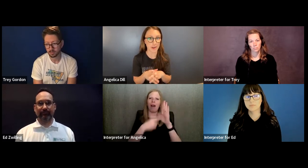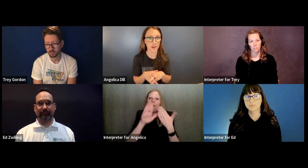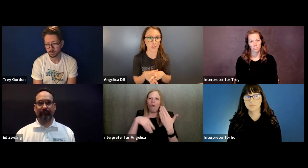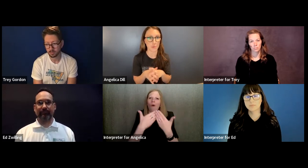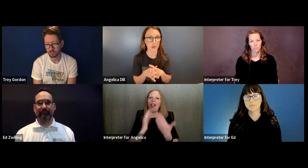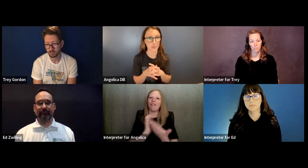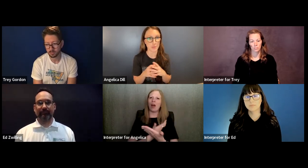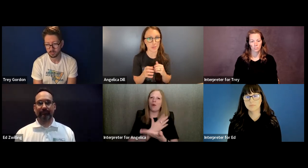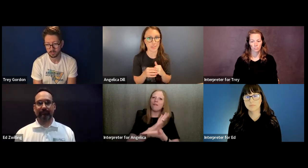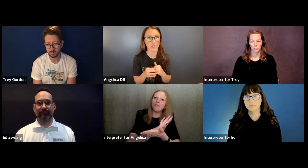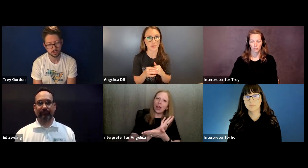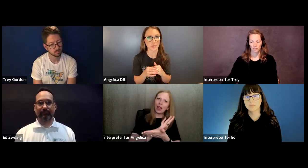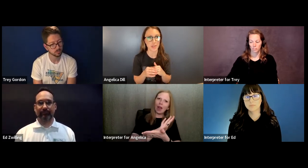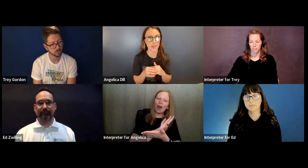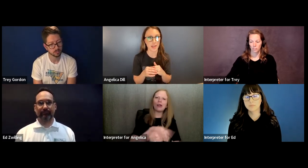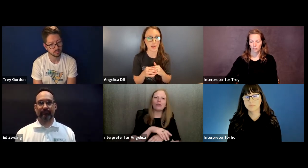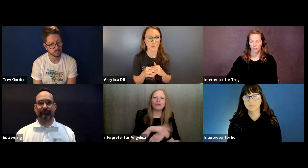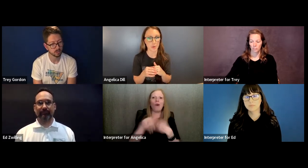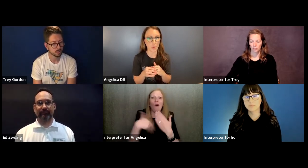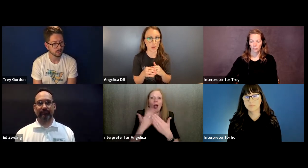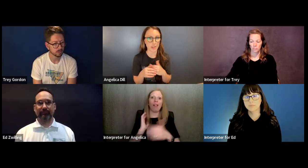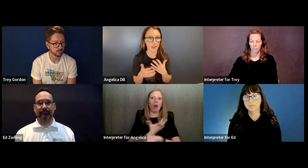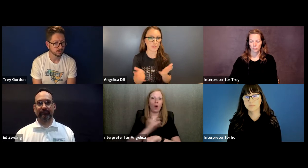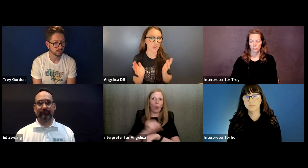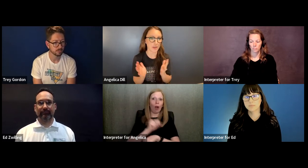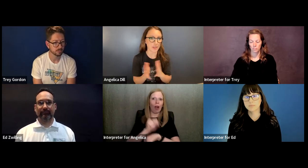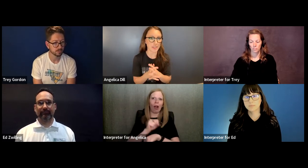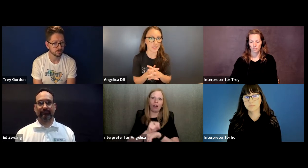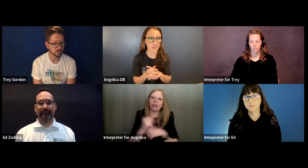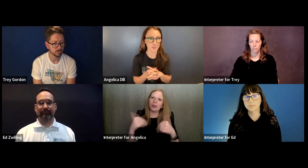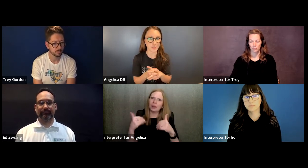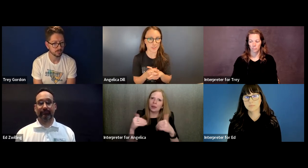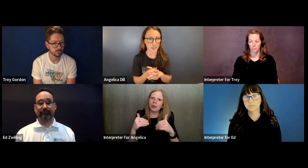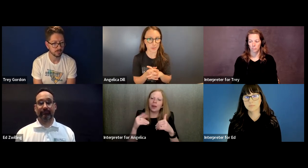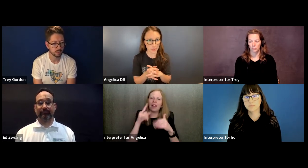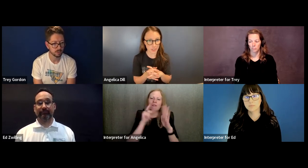and all the work that we've put into um recording a lot of uh deaf interpreters in our community